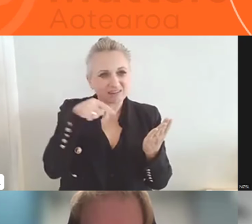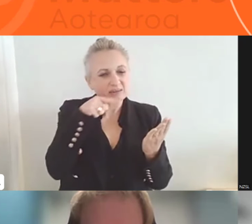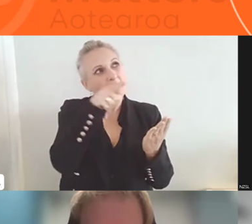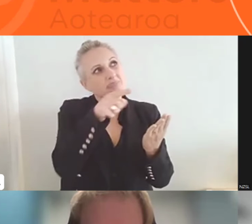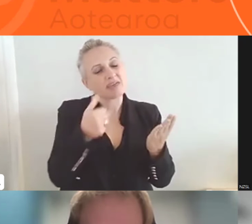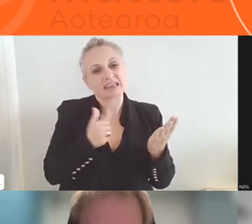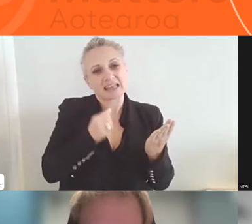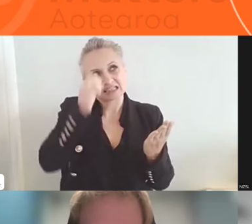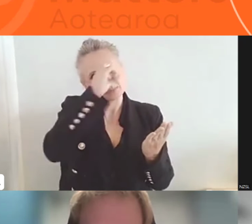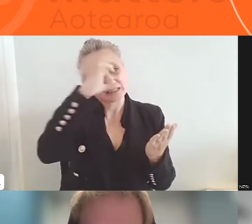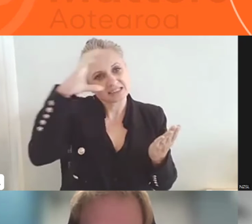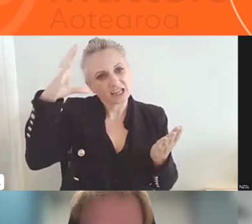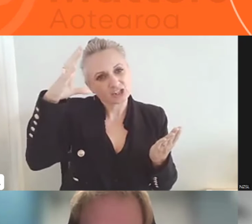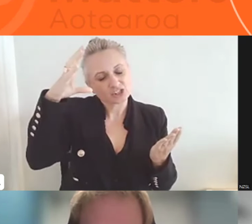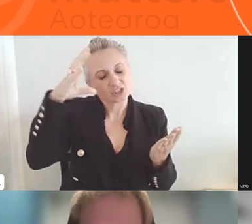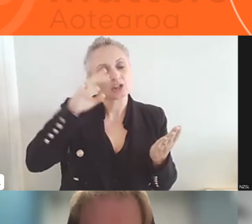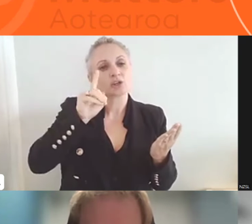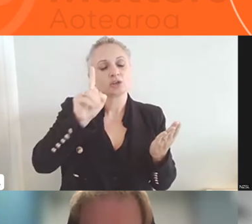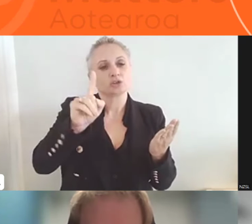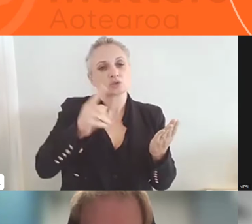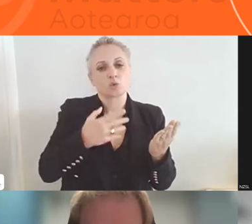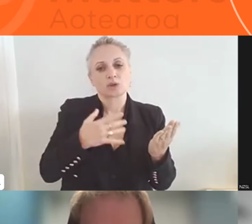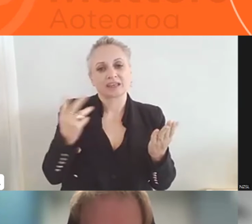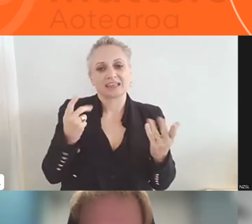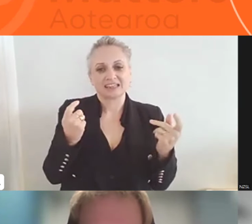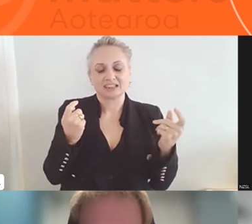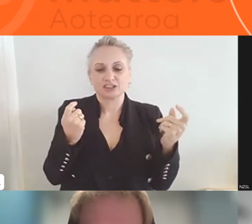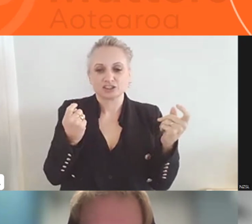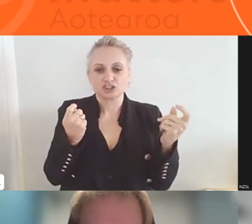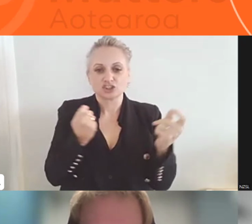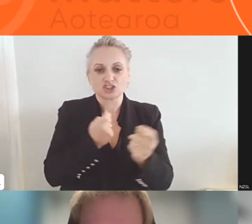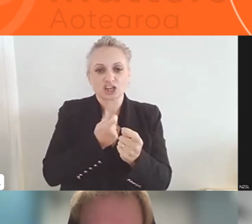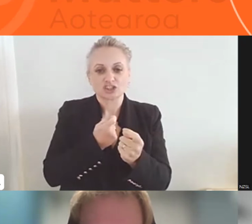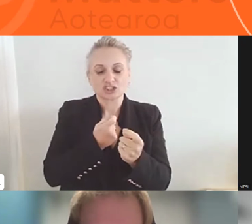are made that might be, I don't know, shouted down by certain interested